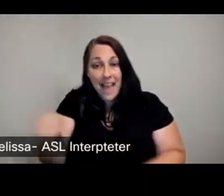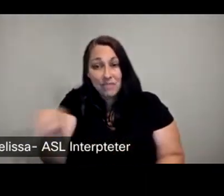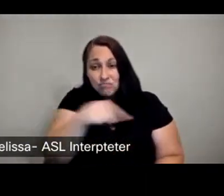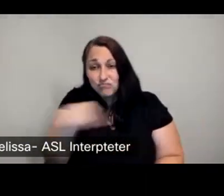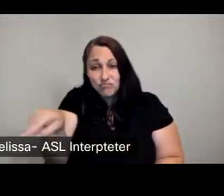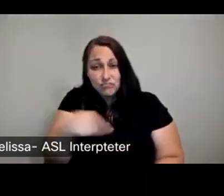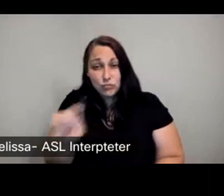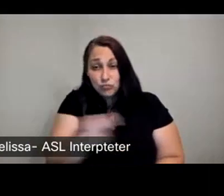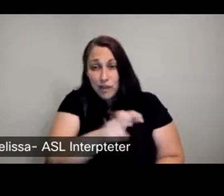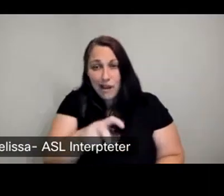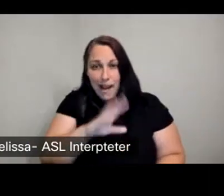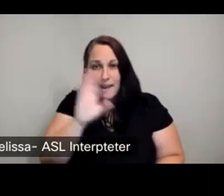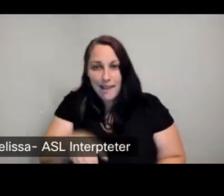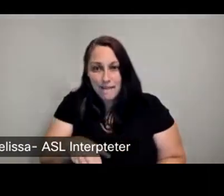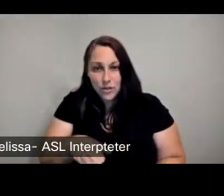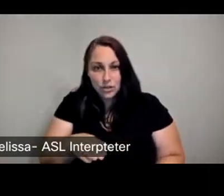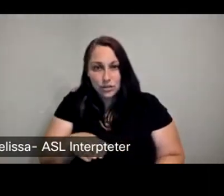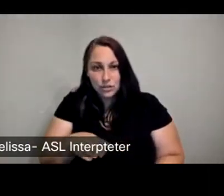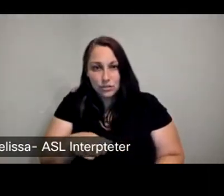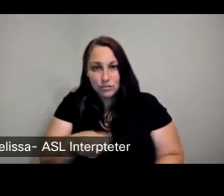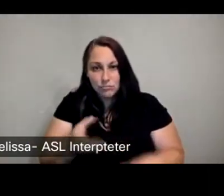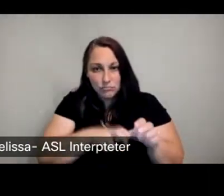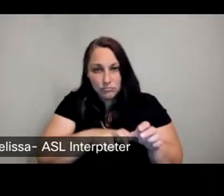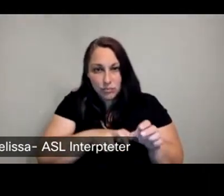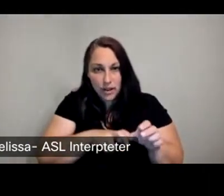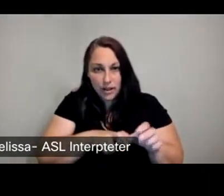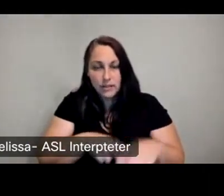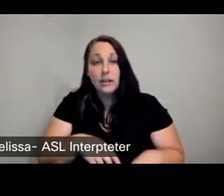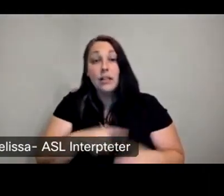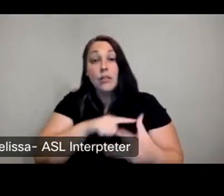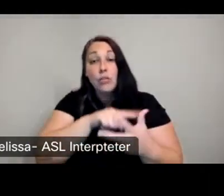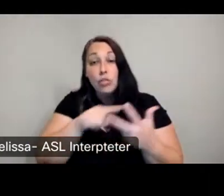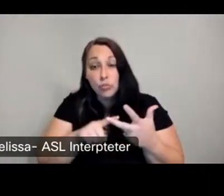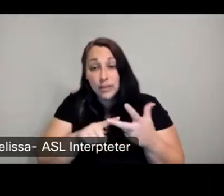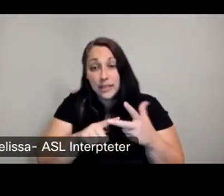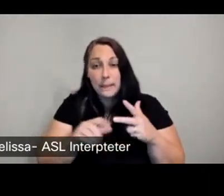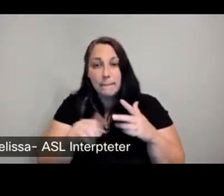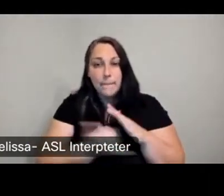will get me to Lafont Plaza which is very close to the wharf it's very close to where I work